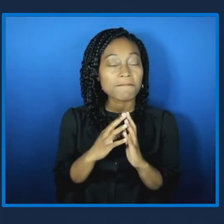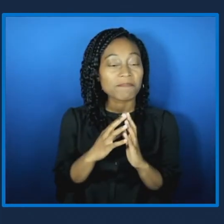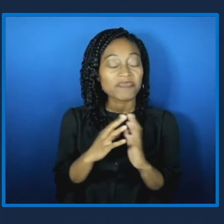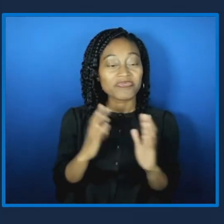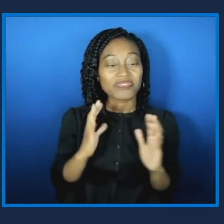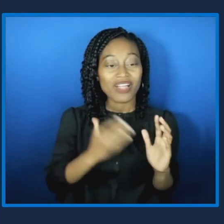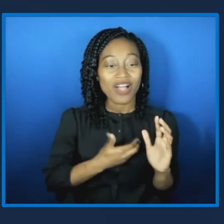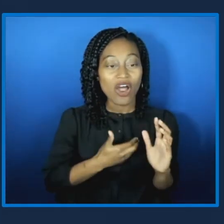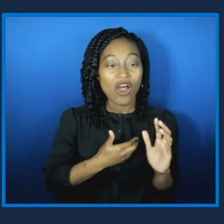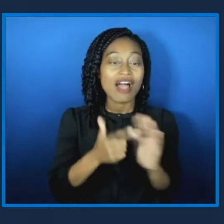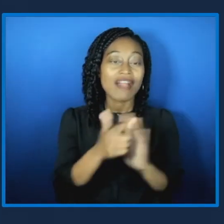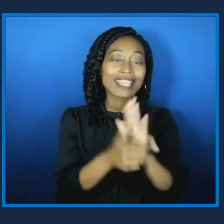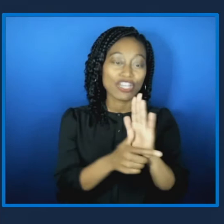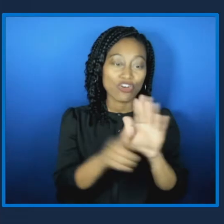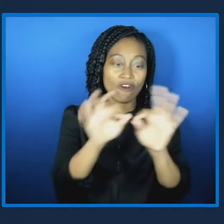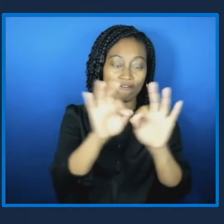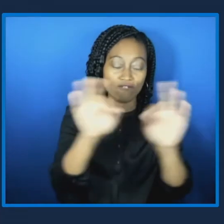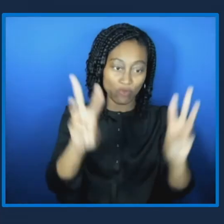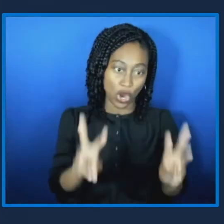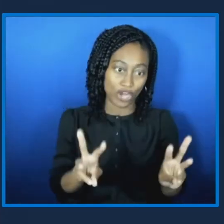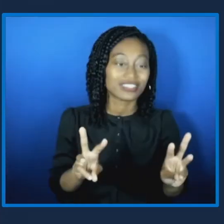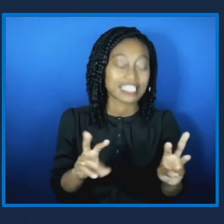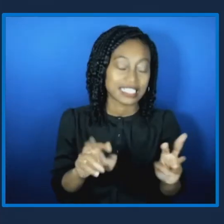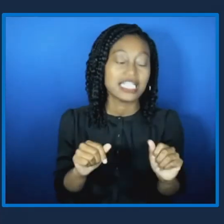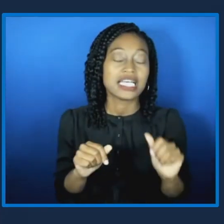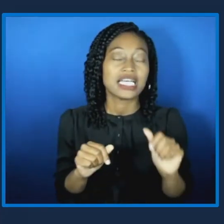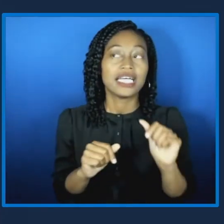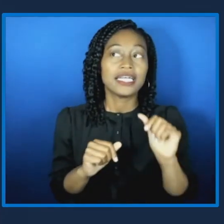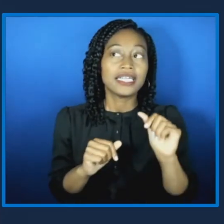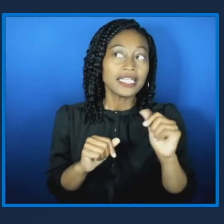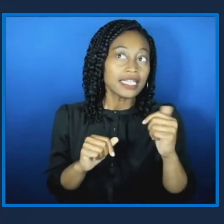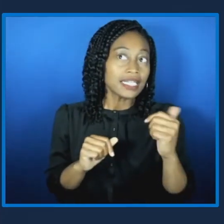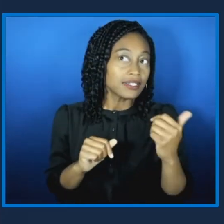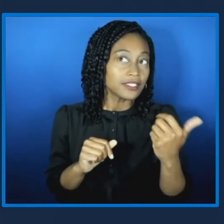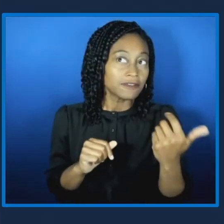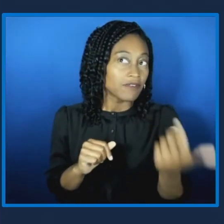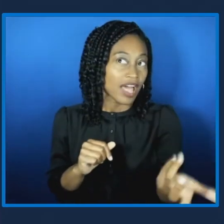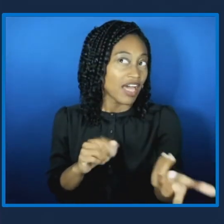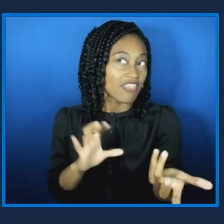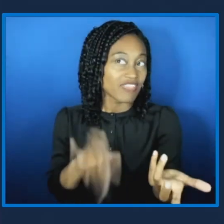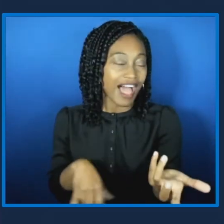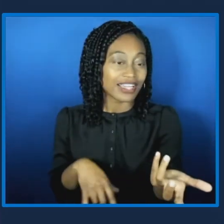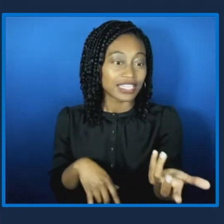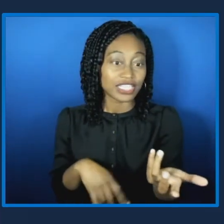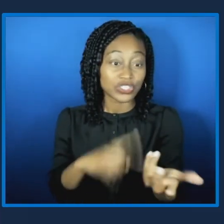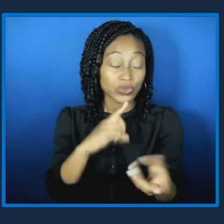that have really catapulted conversations around disability inclusion.